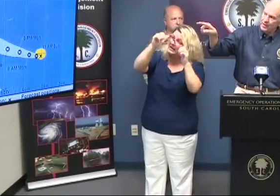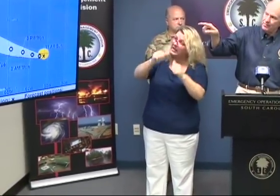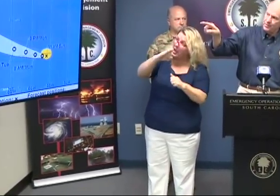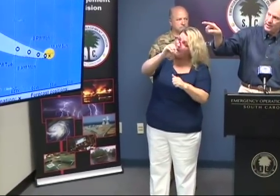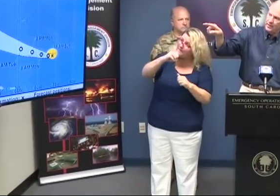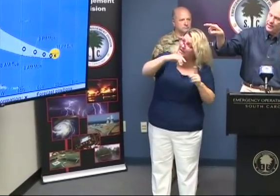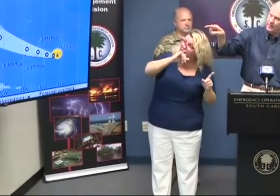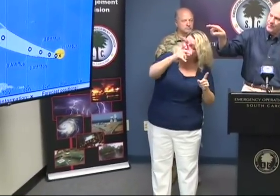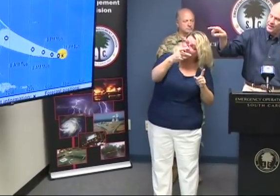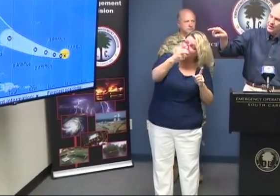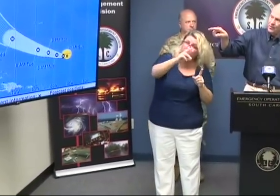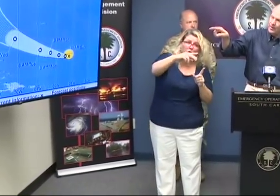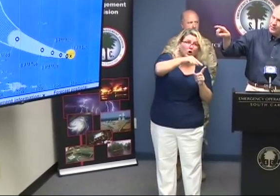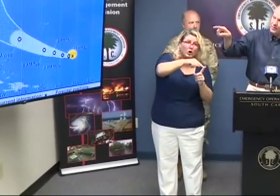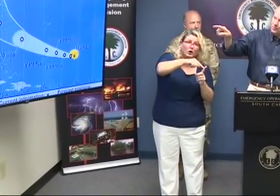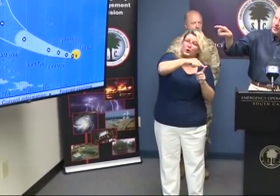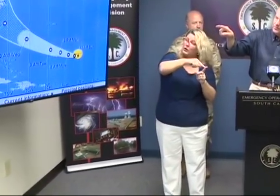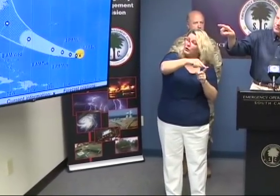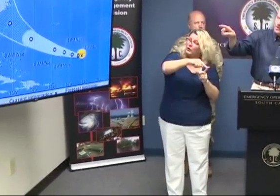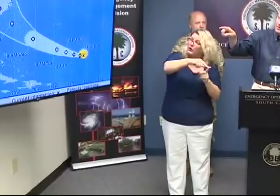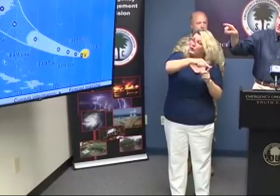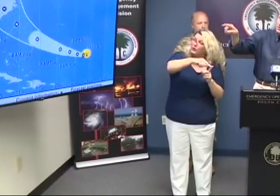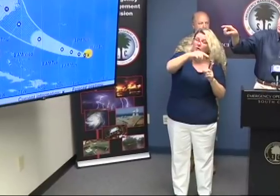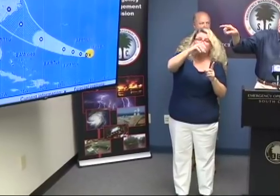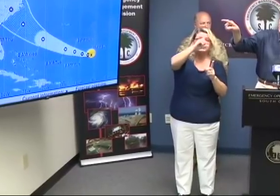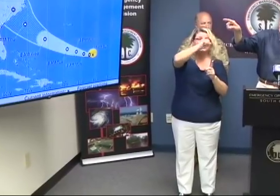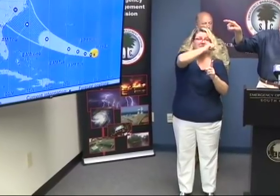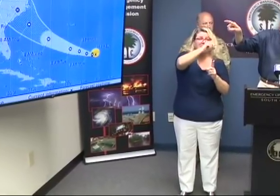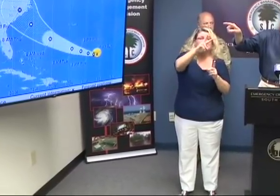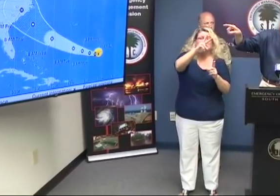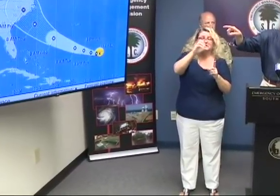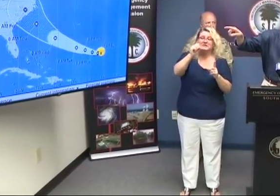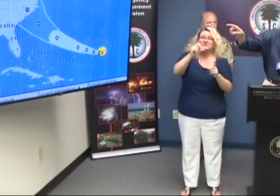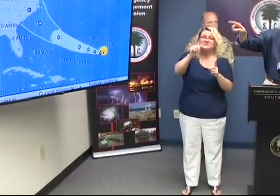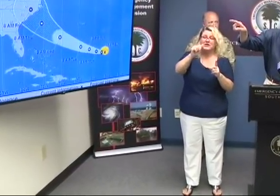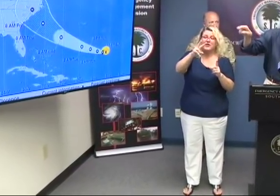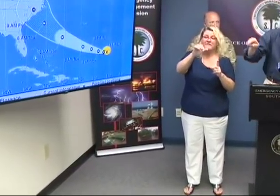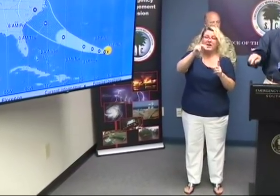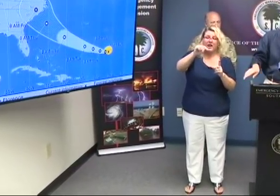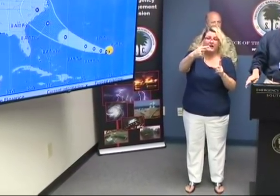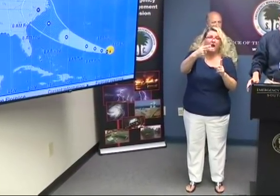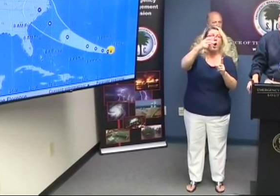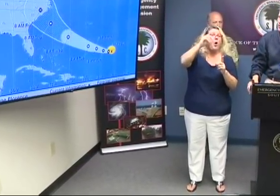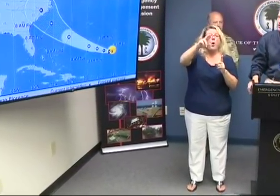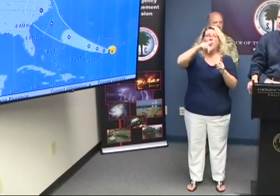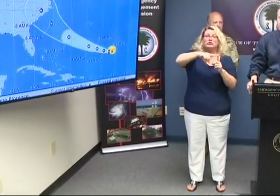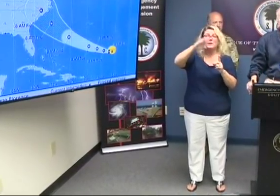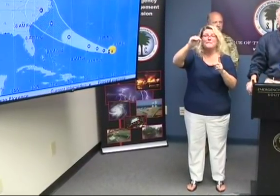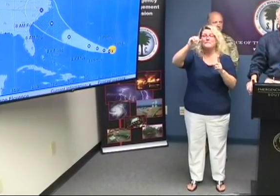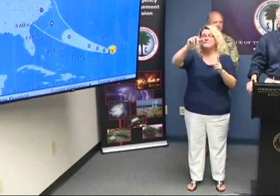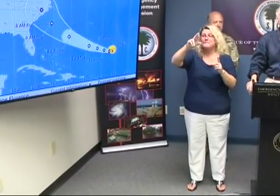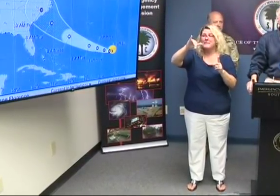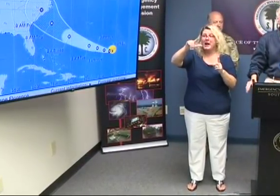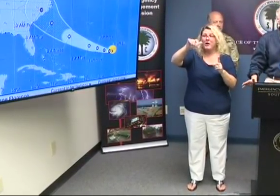in Jasper County or around Savannah or go all the way up to Maryland or anywhere in between.